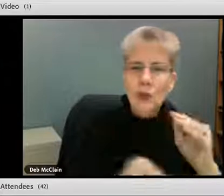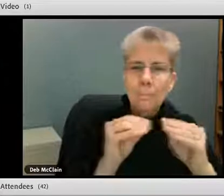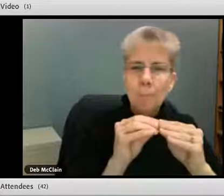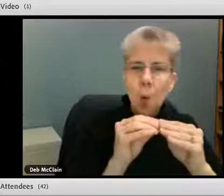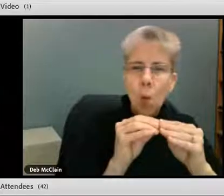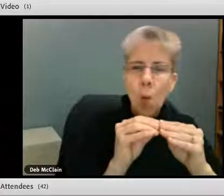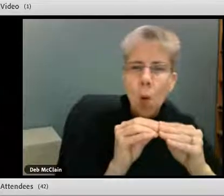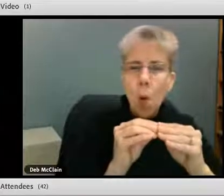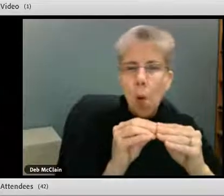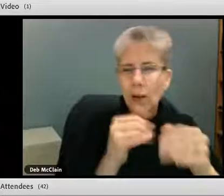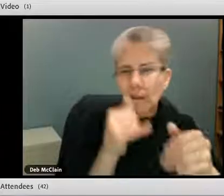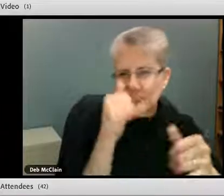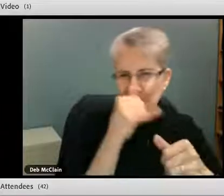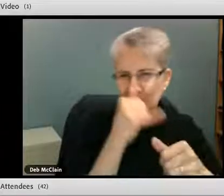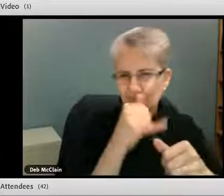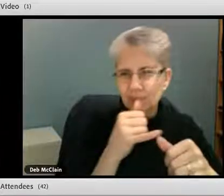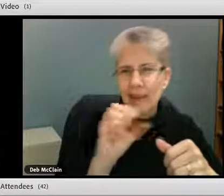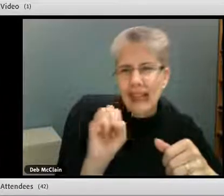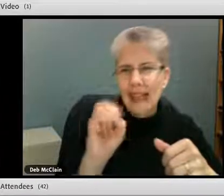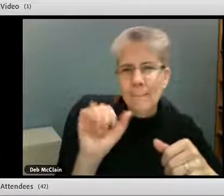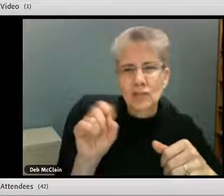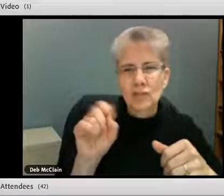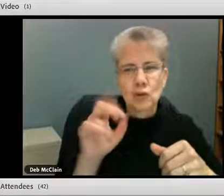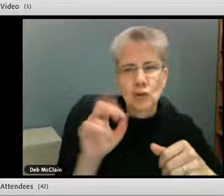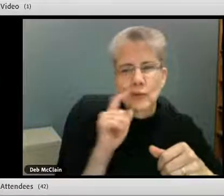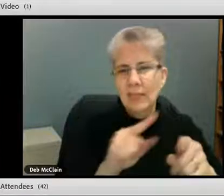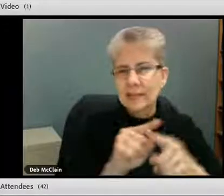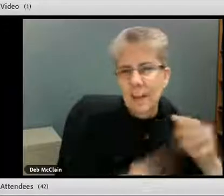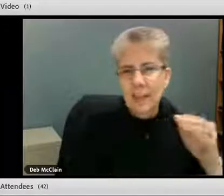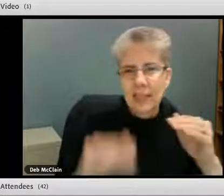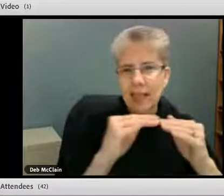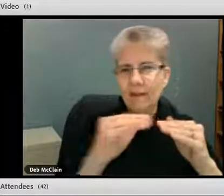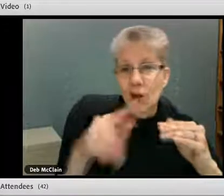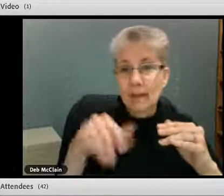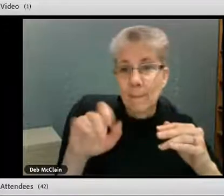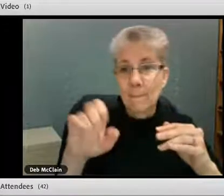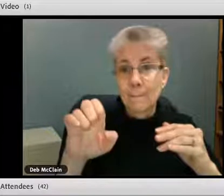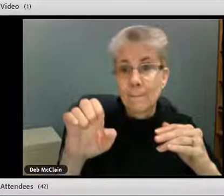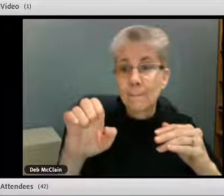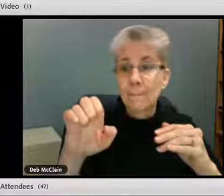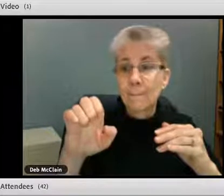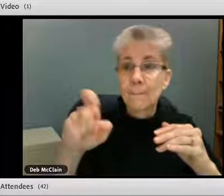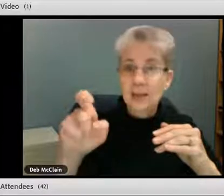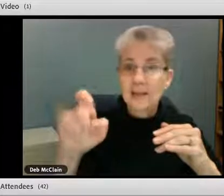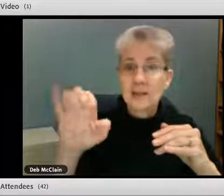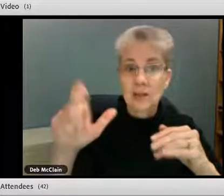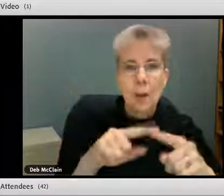They are not the same level as Pexels and Picabay. One of the things that I love about this site is I can --